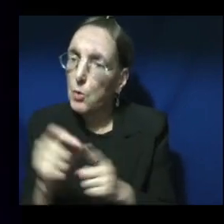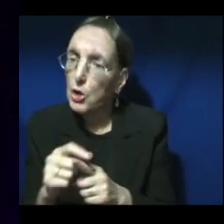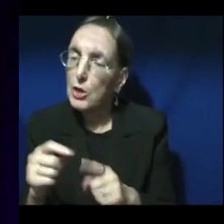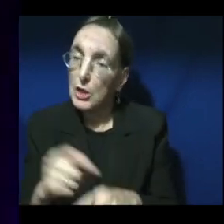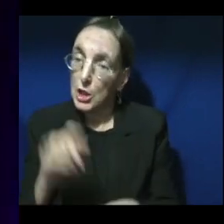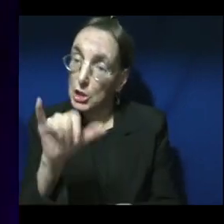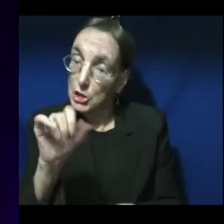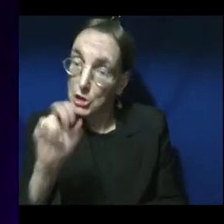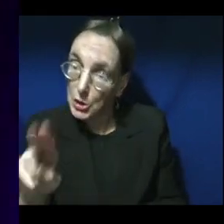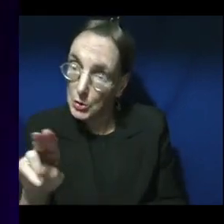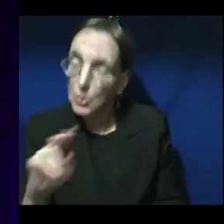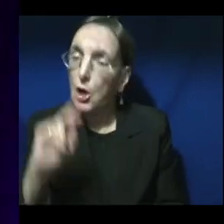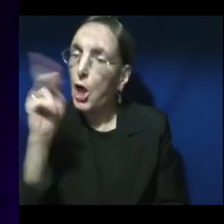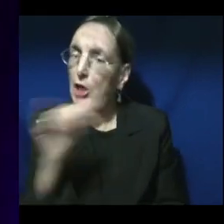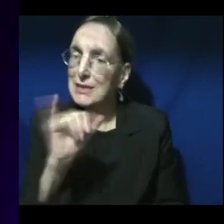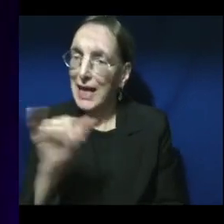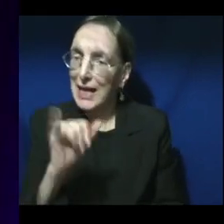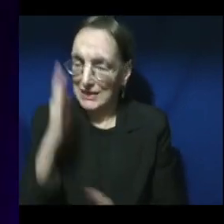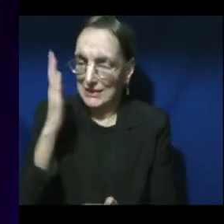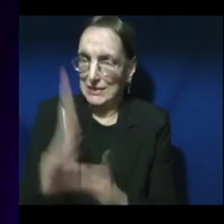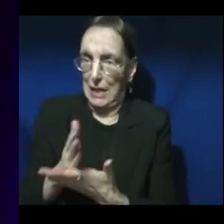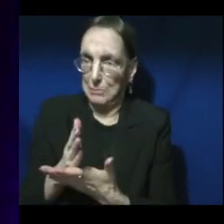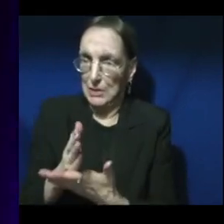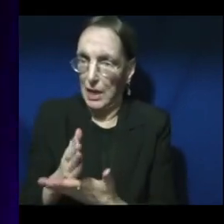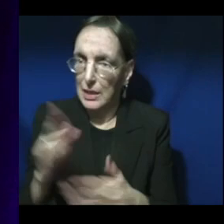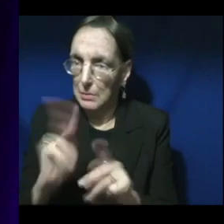want to be clear, I don’t mean saying you one time is going to make everybody pay attention,